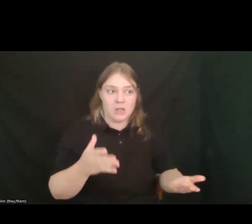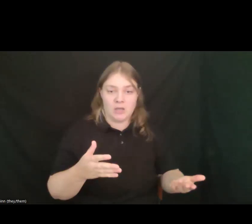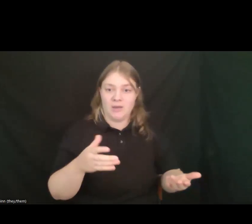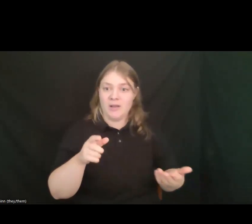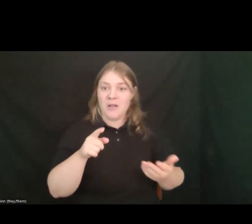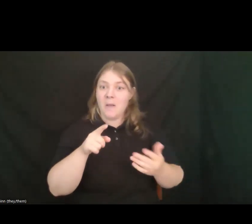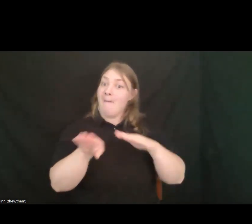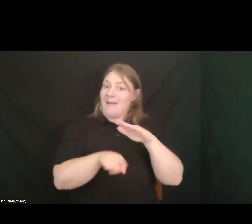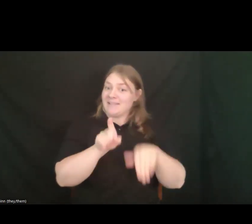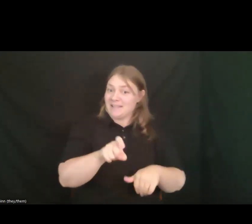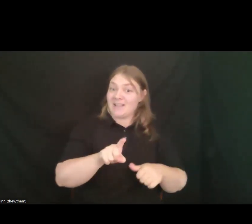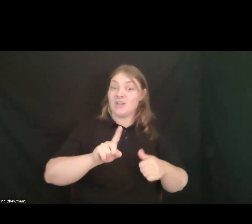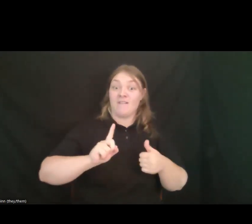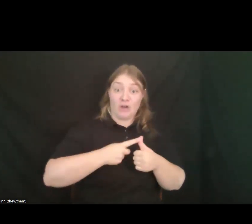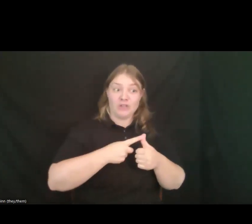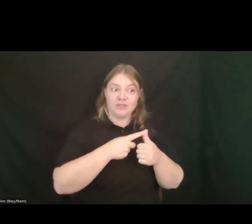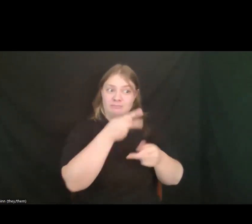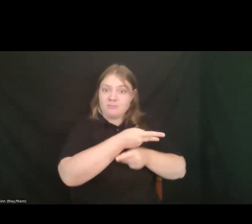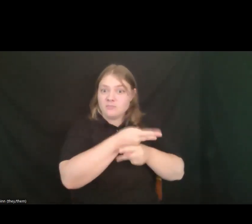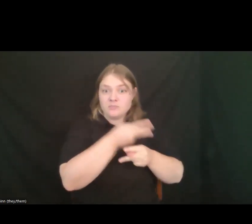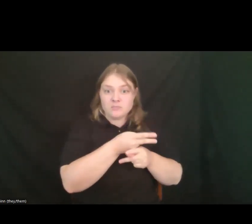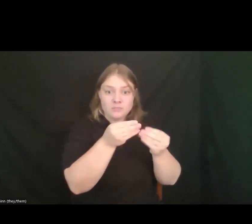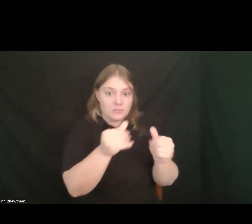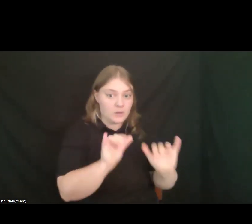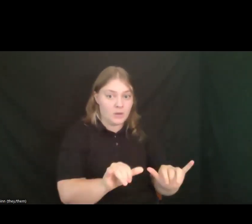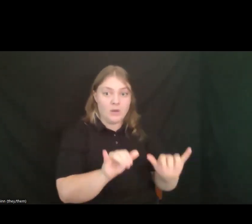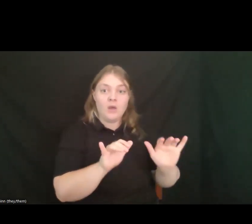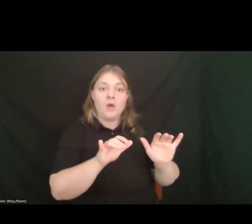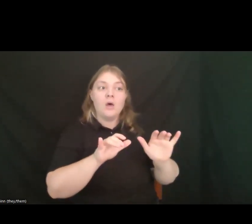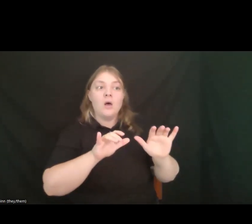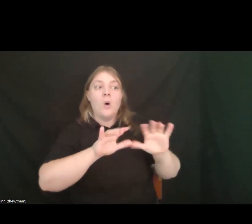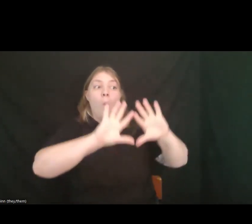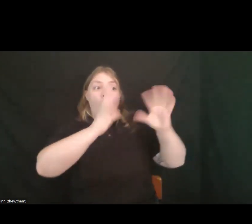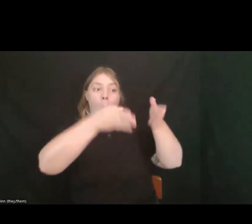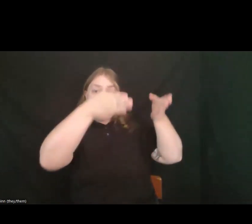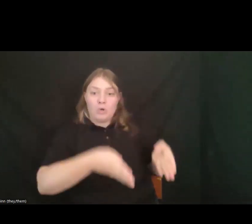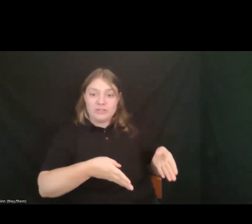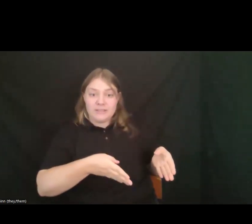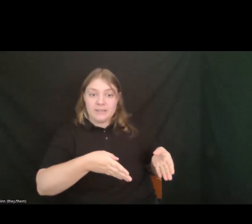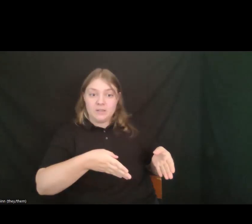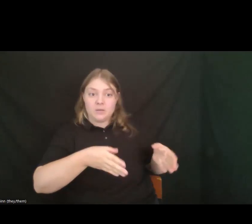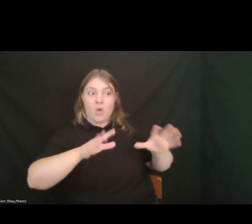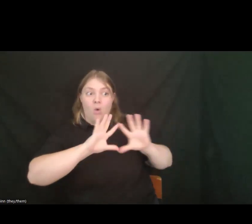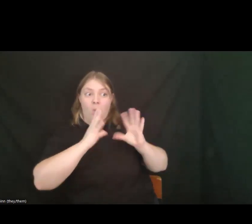basic needs first see that whole person in that holistic manner look at those five determinants